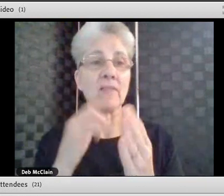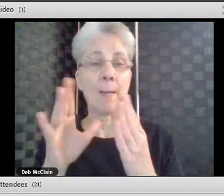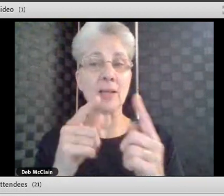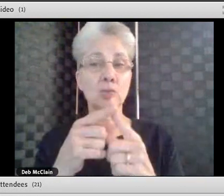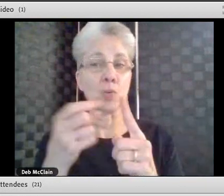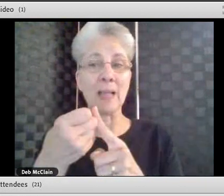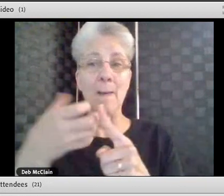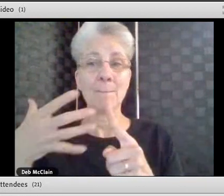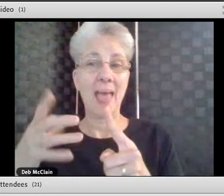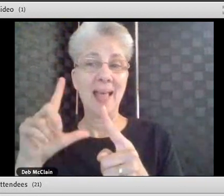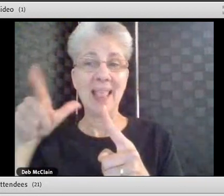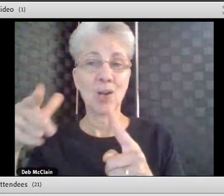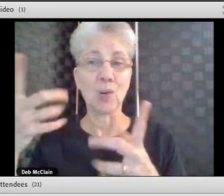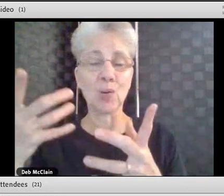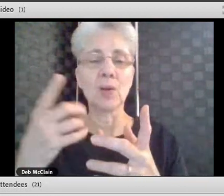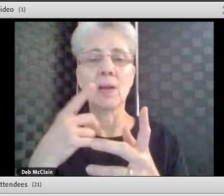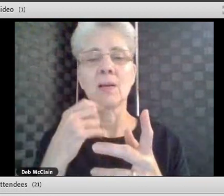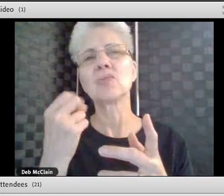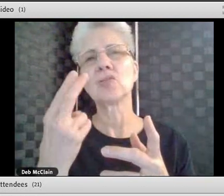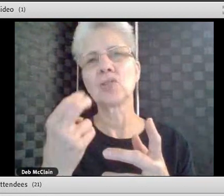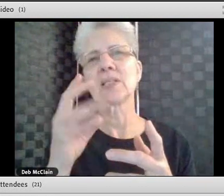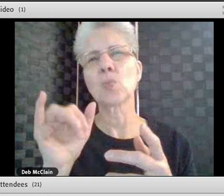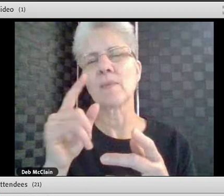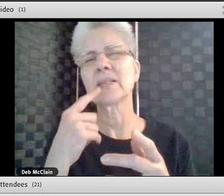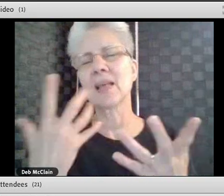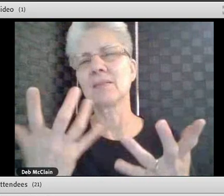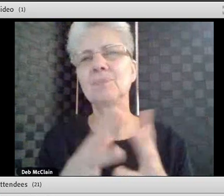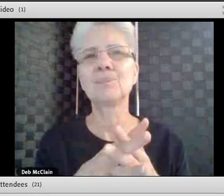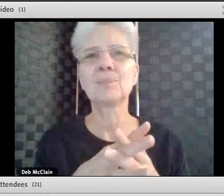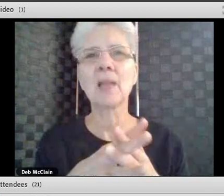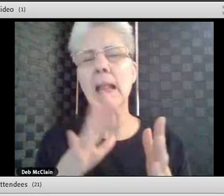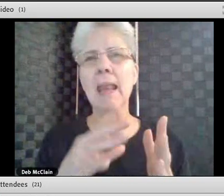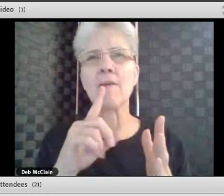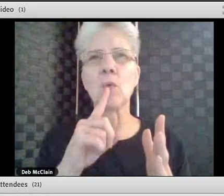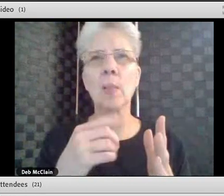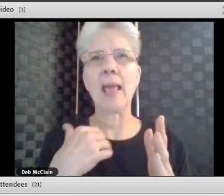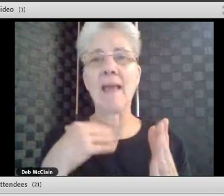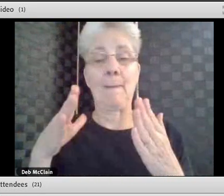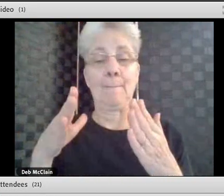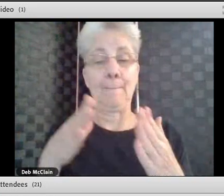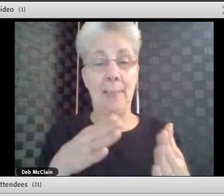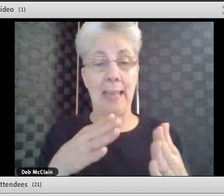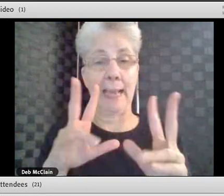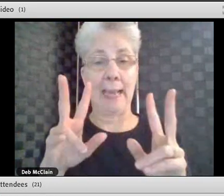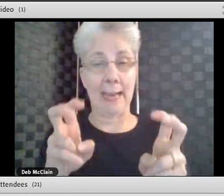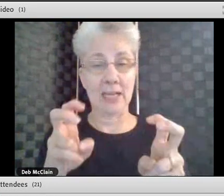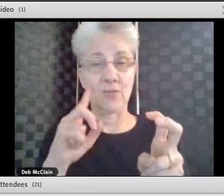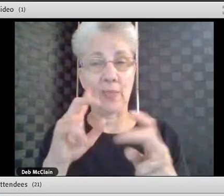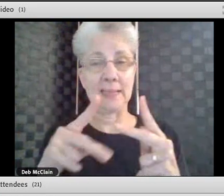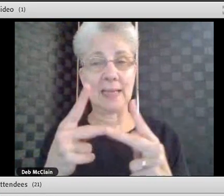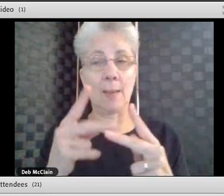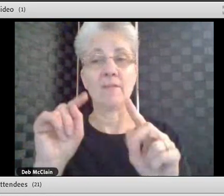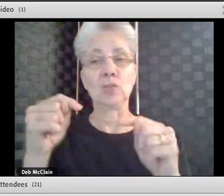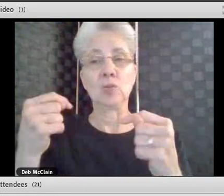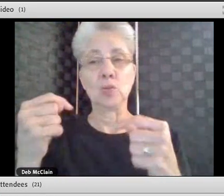So I asked SWFLN if they had any plans to expand it in the future, and she -- SWFLN said, "We never really have plans," in quotes,